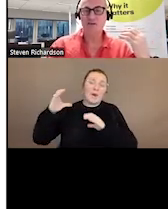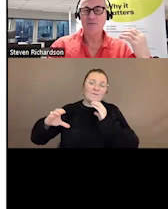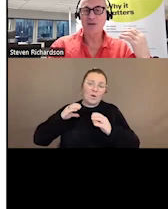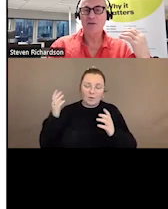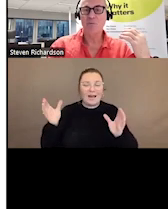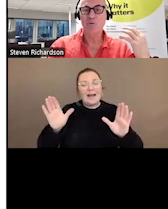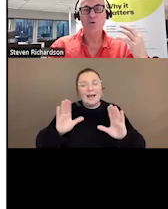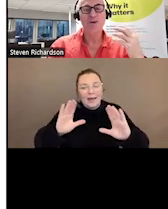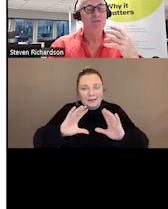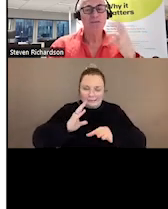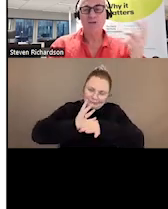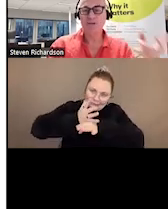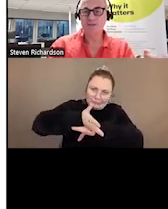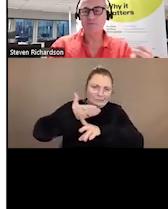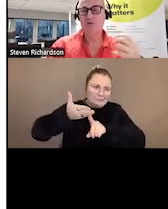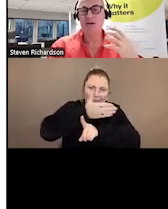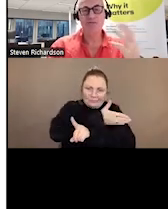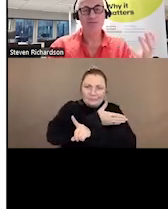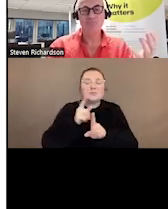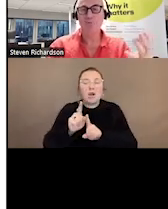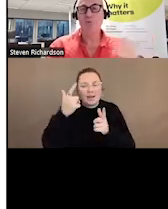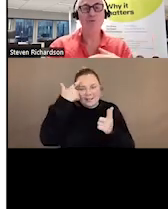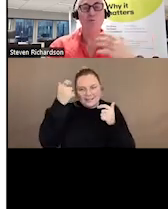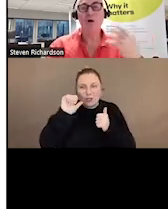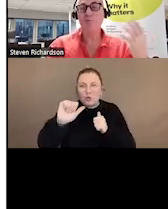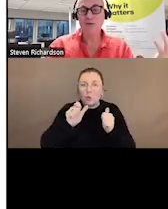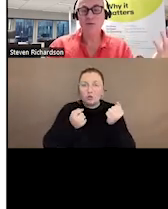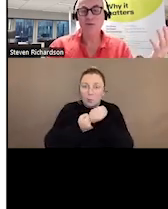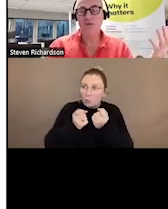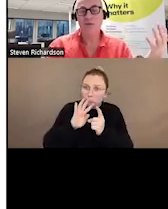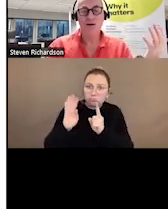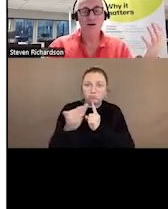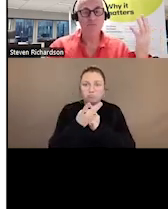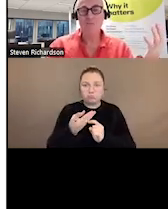effort and work. Things like considering your case for support. Why would anyone give you